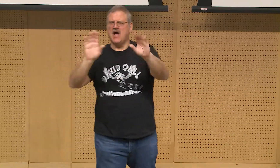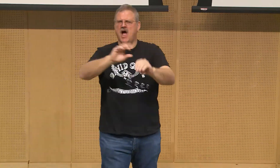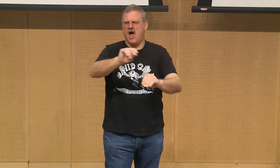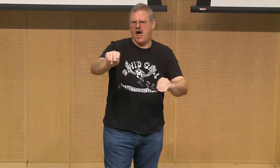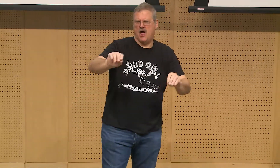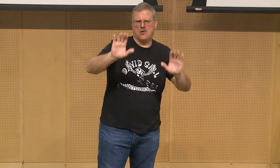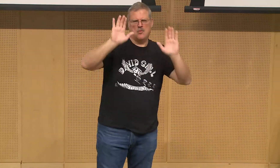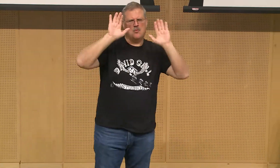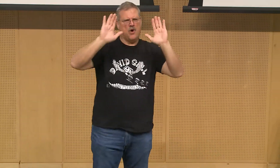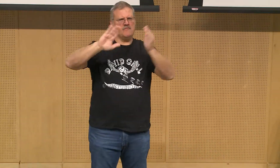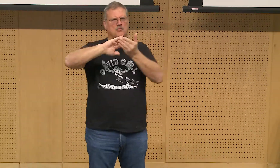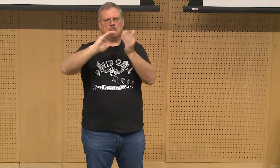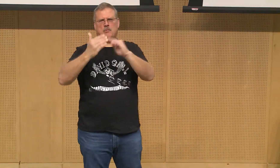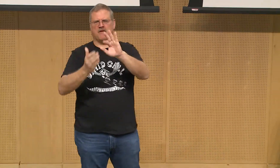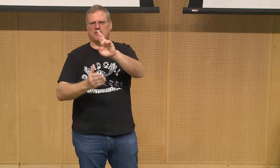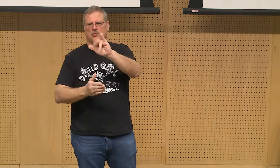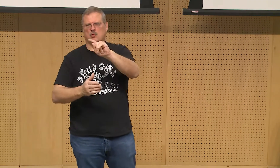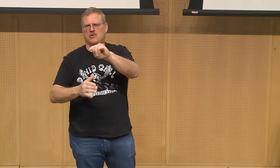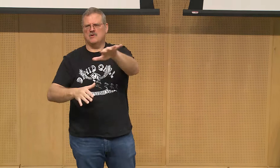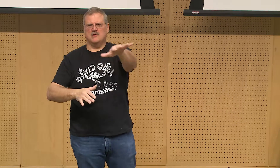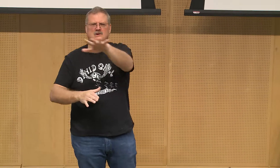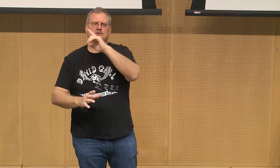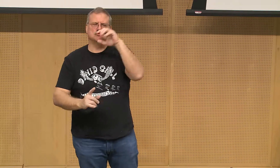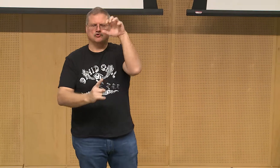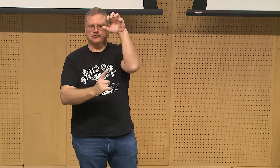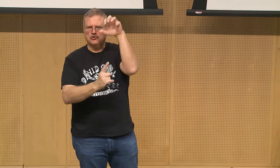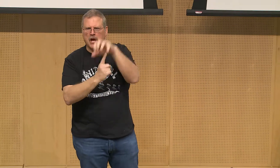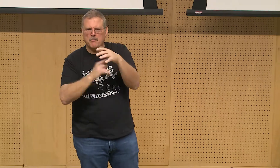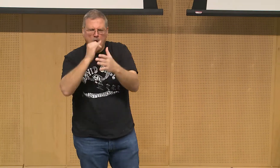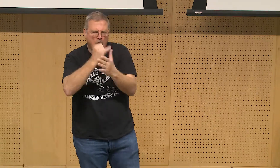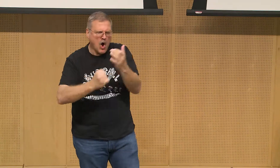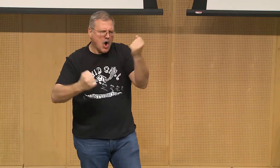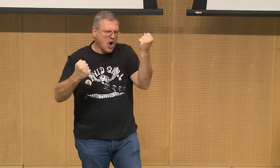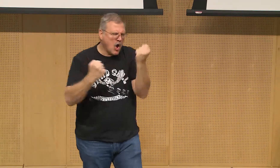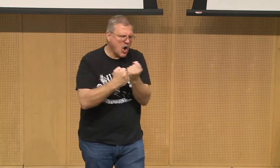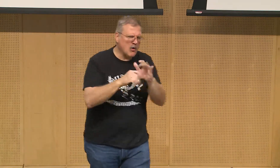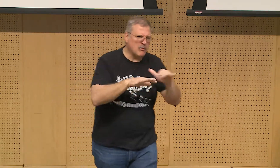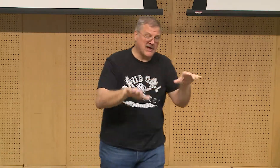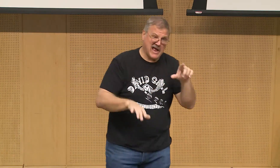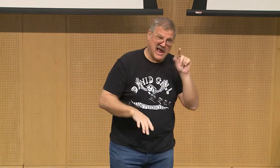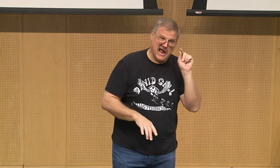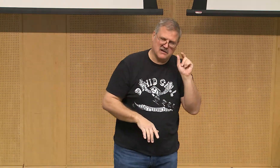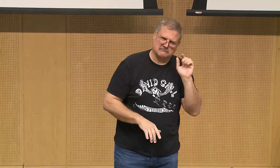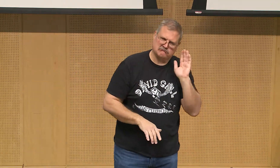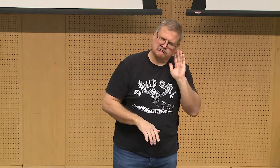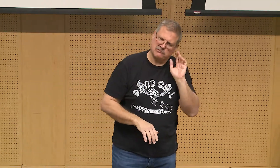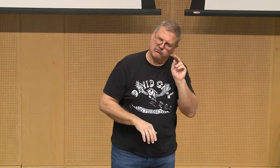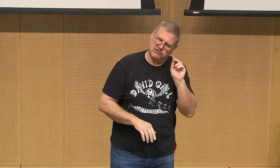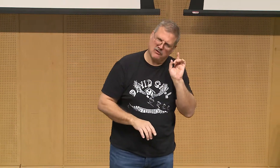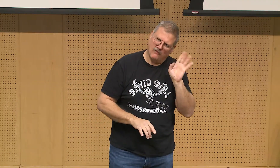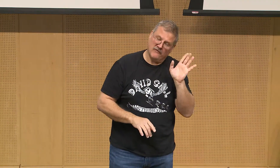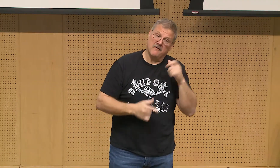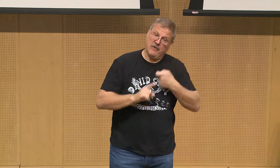I really thank you. RIT has an amazing community, so supportive of the arts,